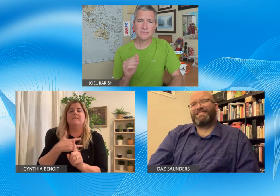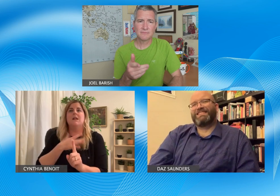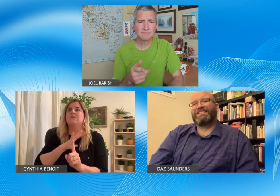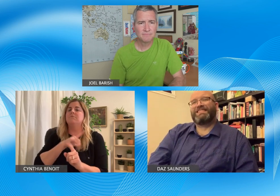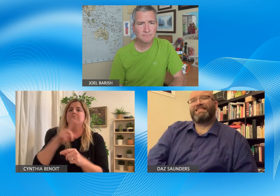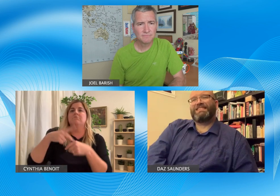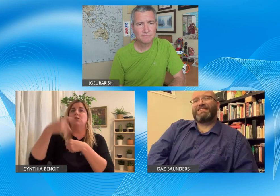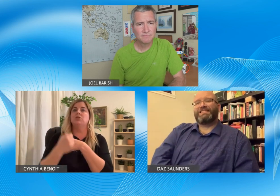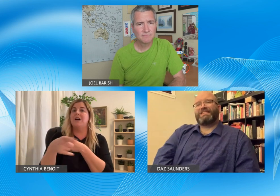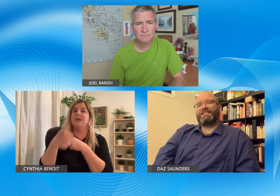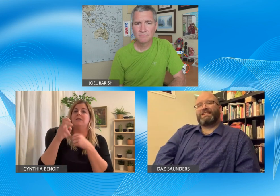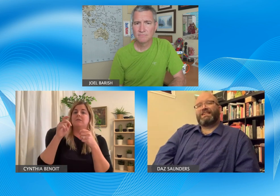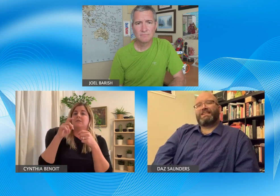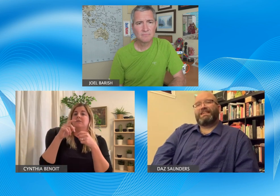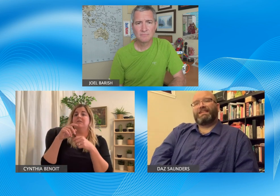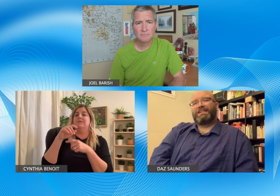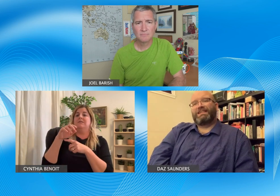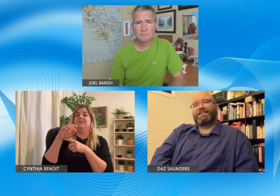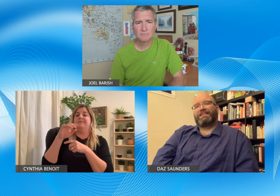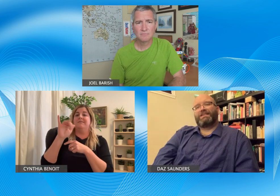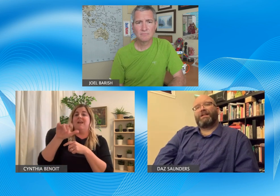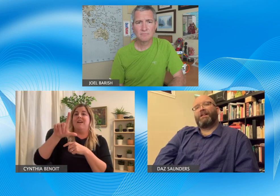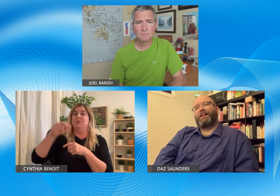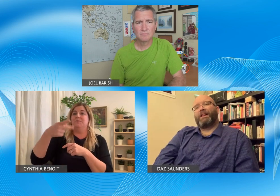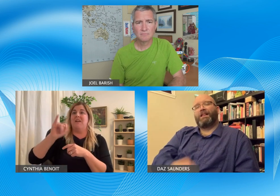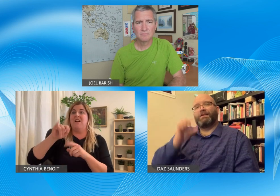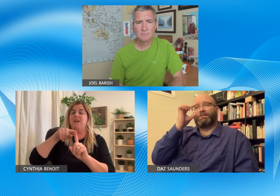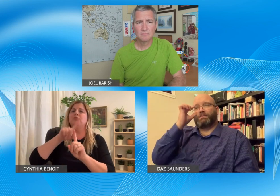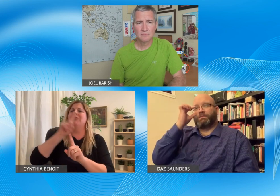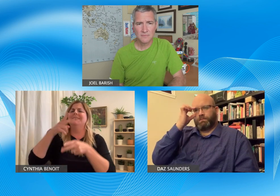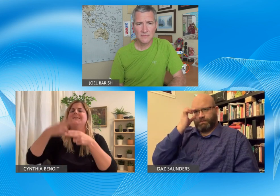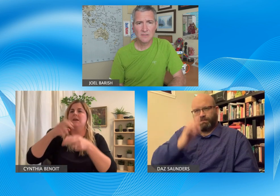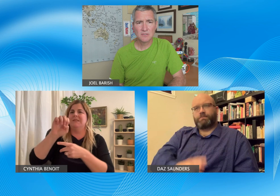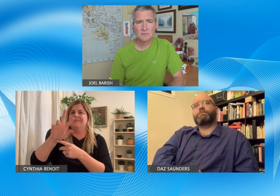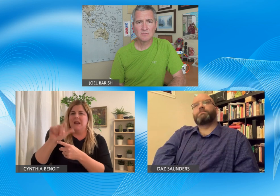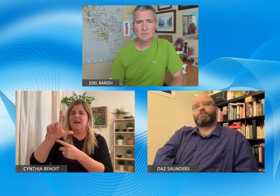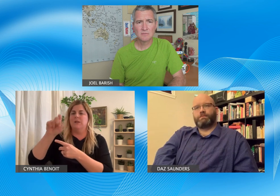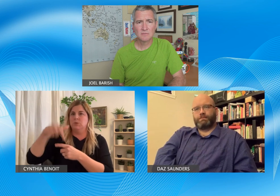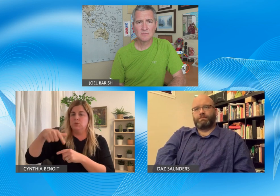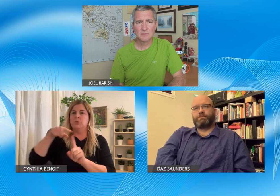I also feel that the LSQPI, the real name is EvaLSQ, enables us, researchers,